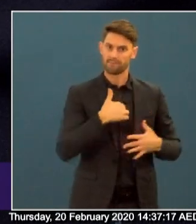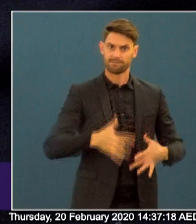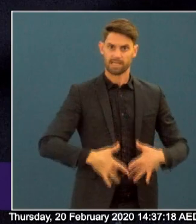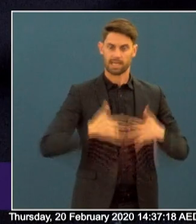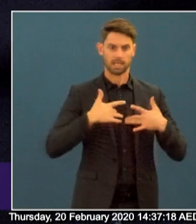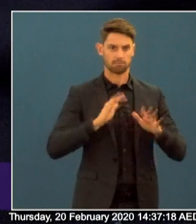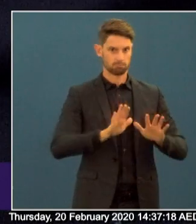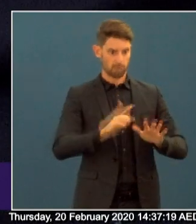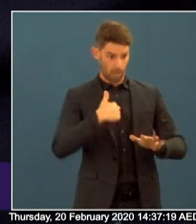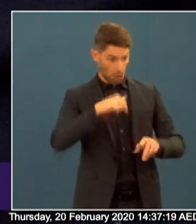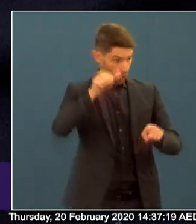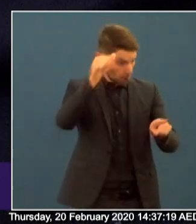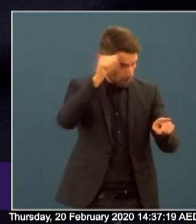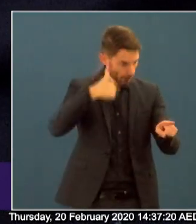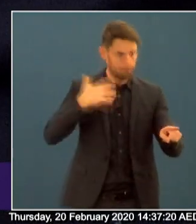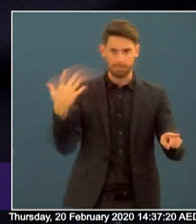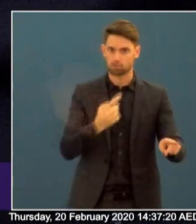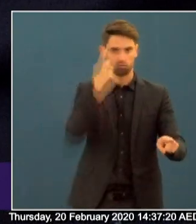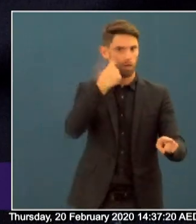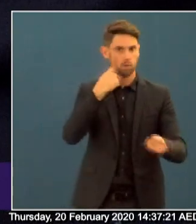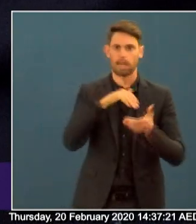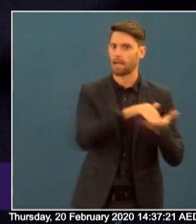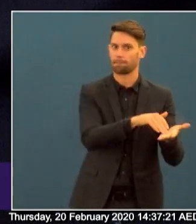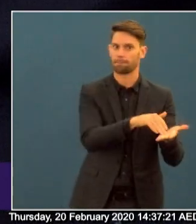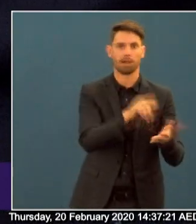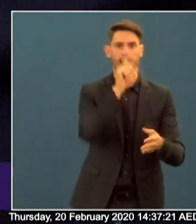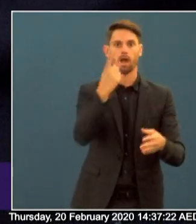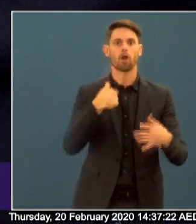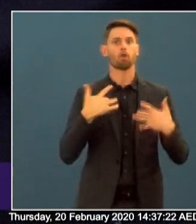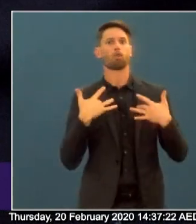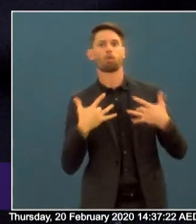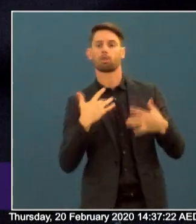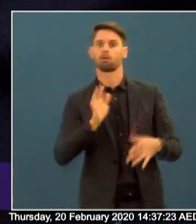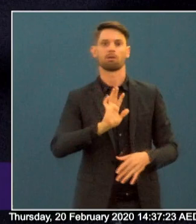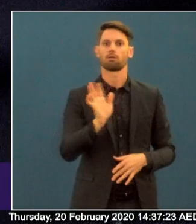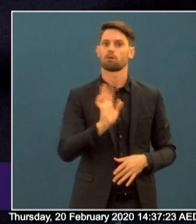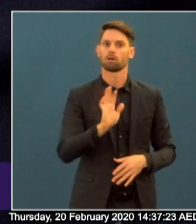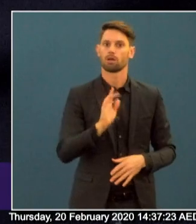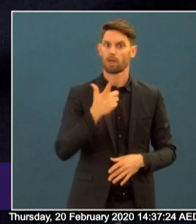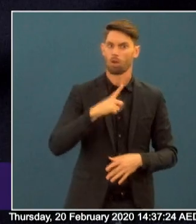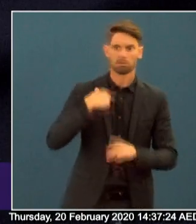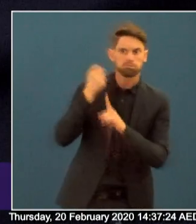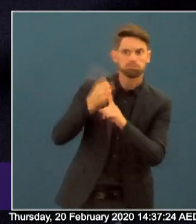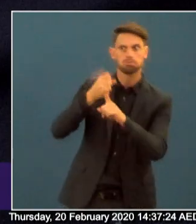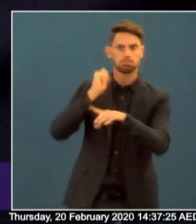essentially, around the loss of health and loss of life. As a clinician, I provide second opinions